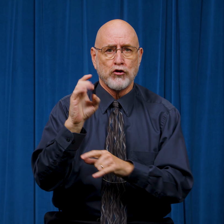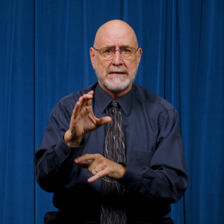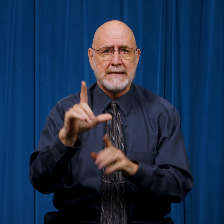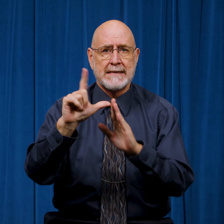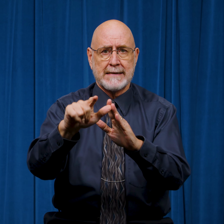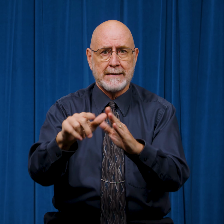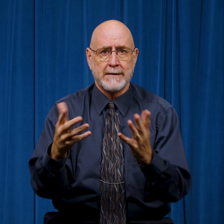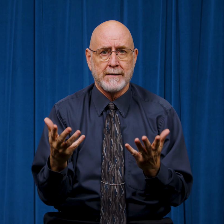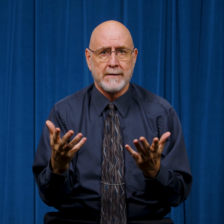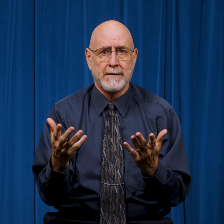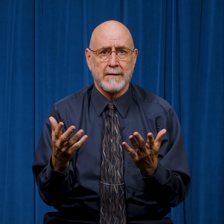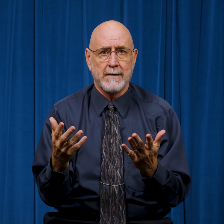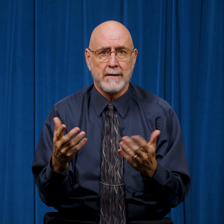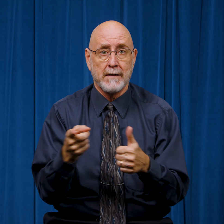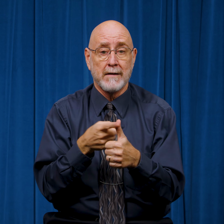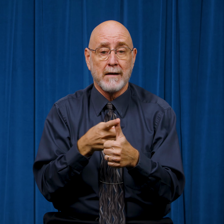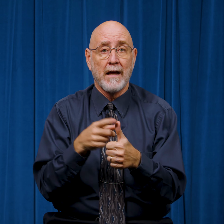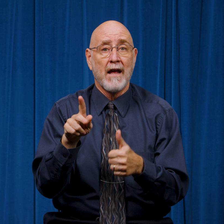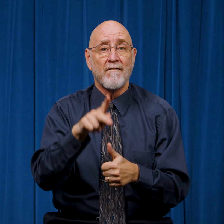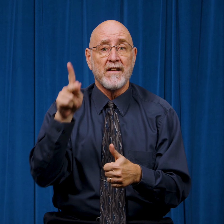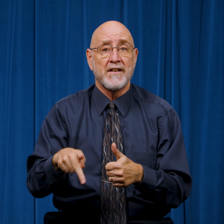Philadelphia, Pennsylvania,